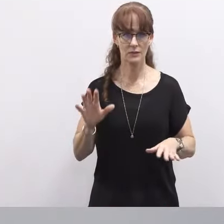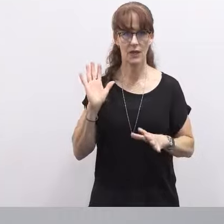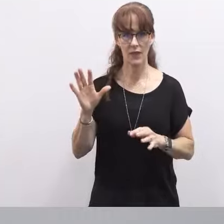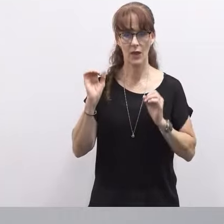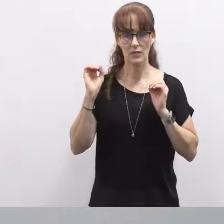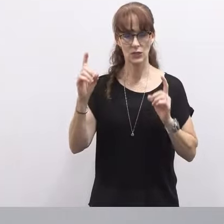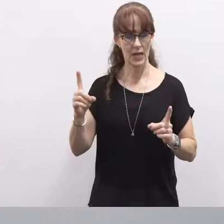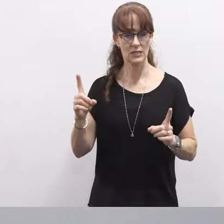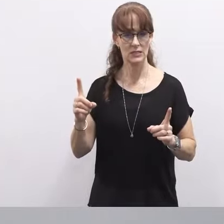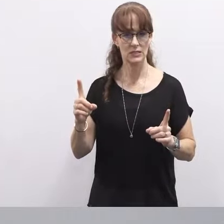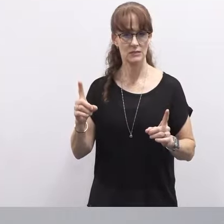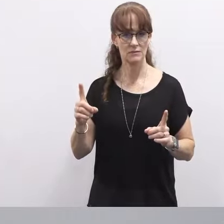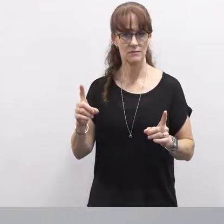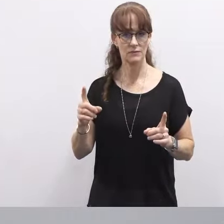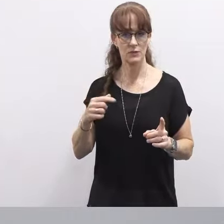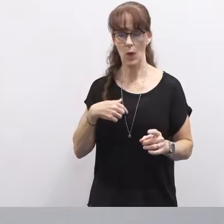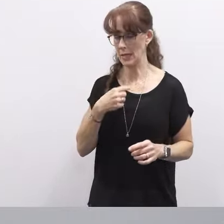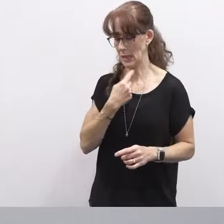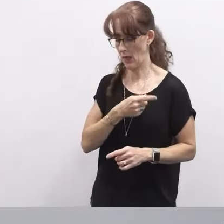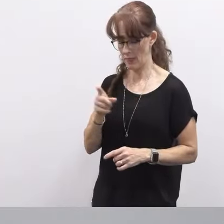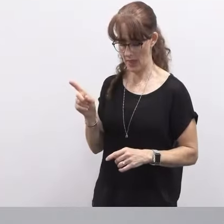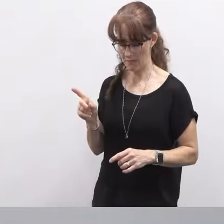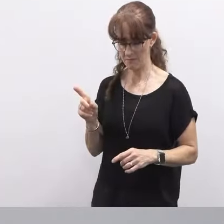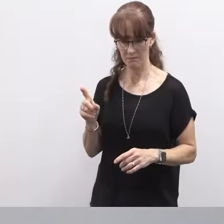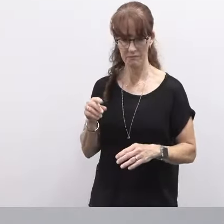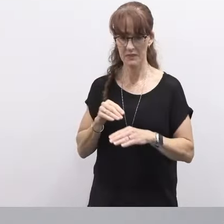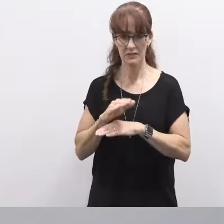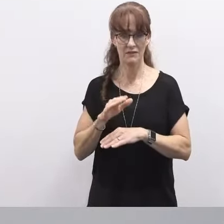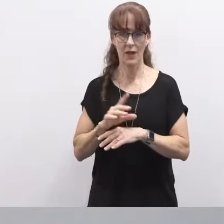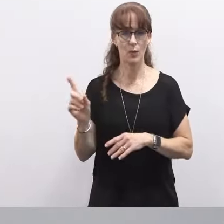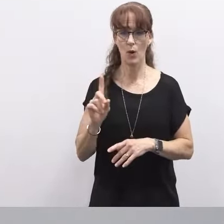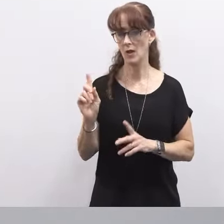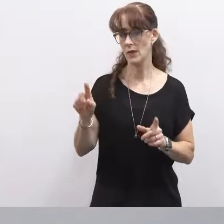And so I get to tell them that it doesn't affect where they go to school.